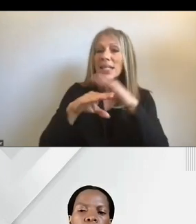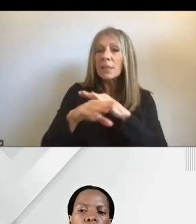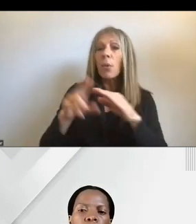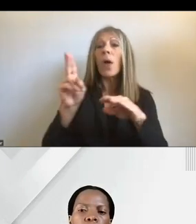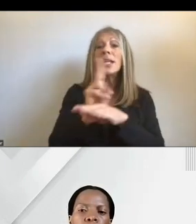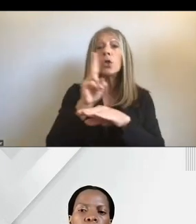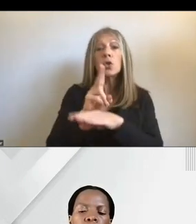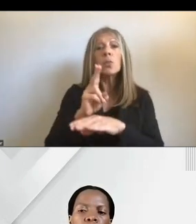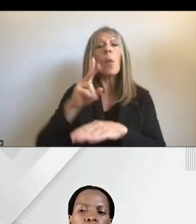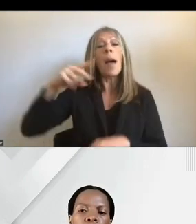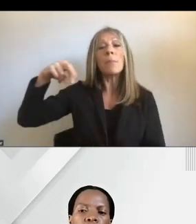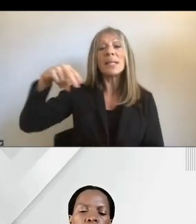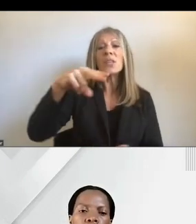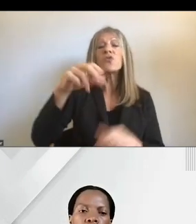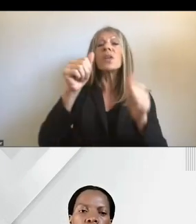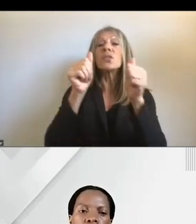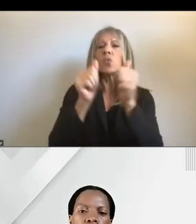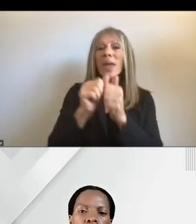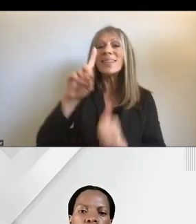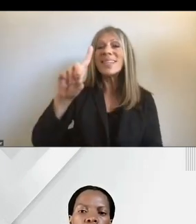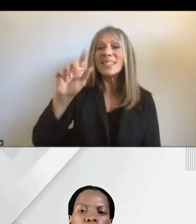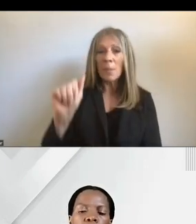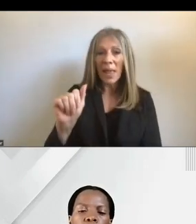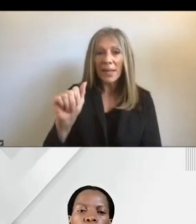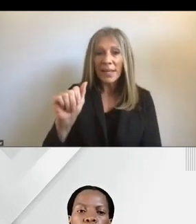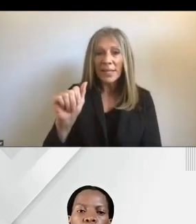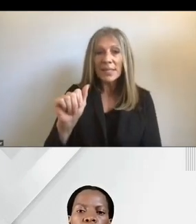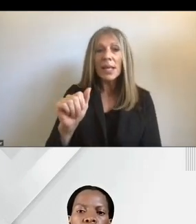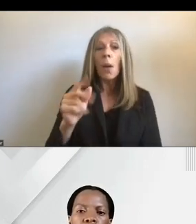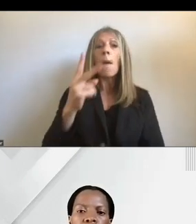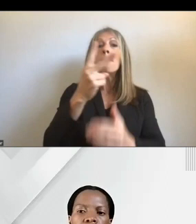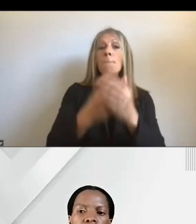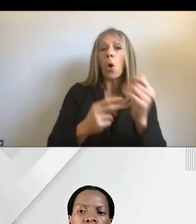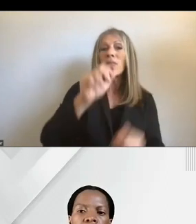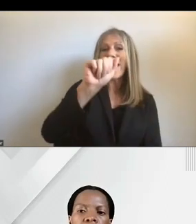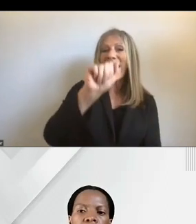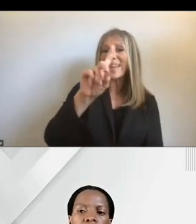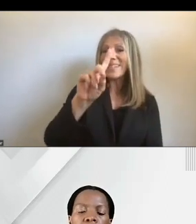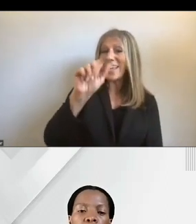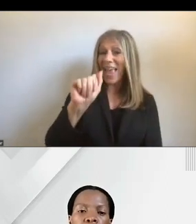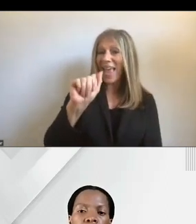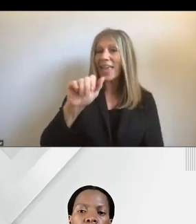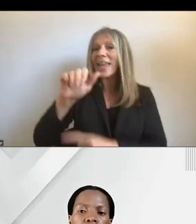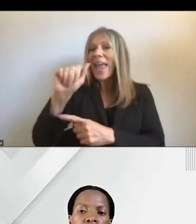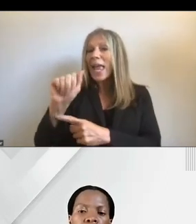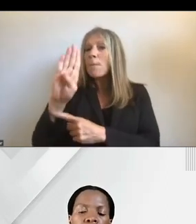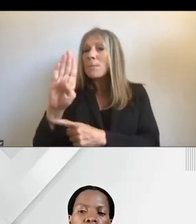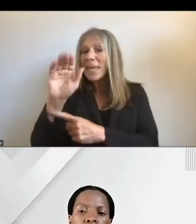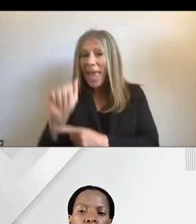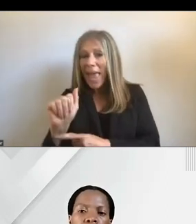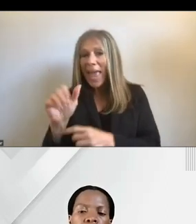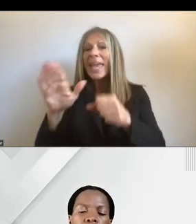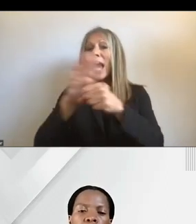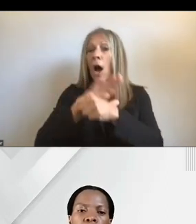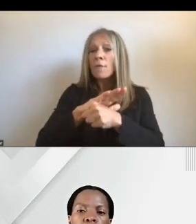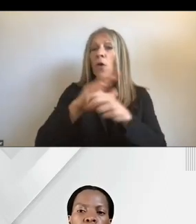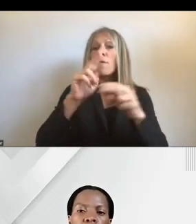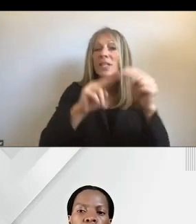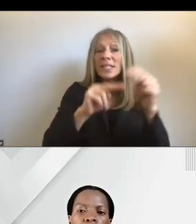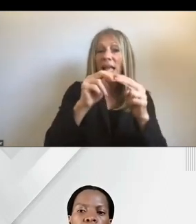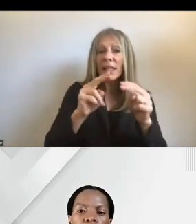usable by pedestrians with disabilities. Both ADA and ABA covered facilities required by